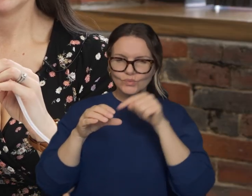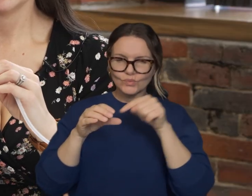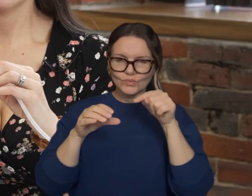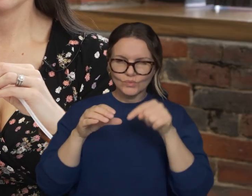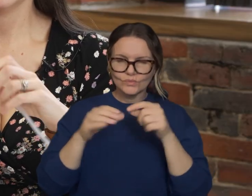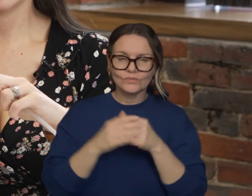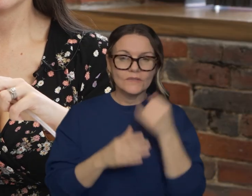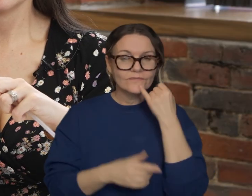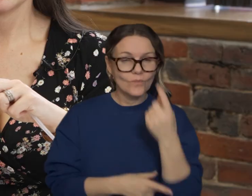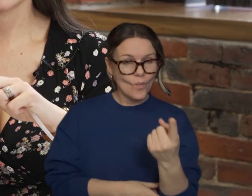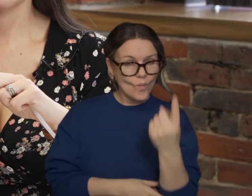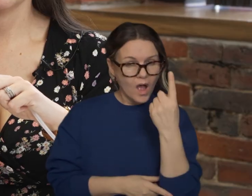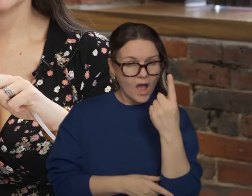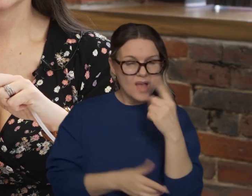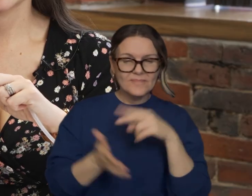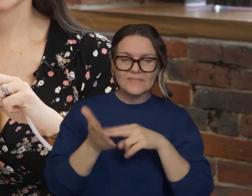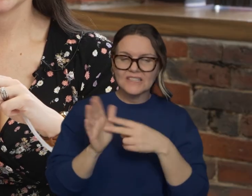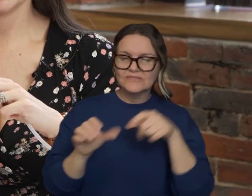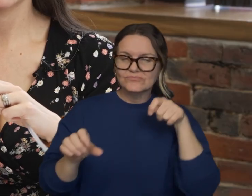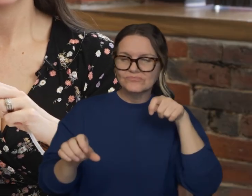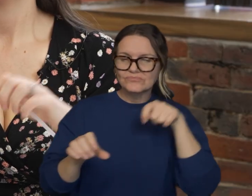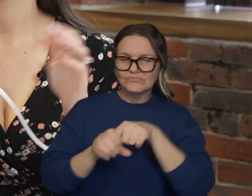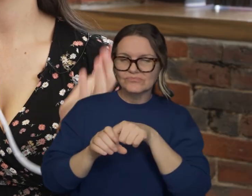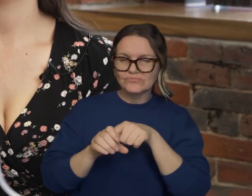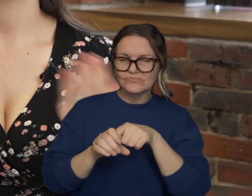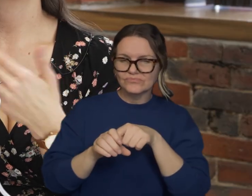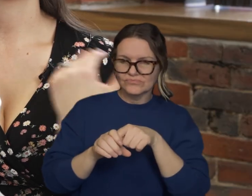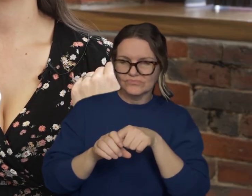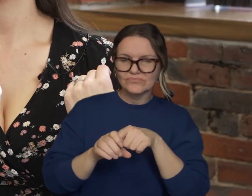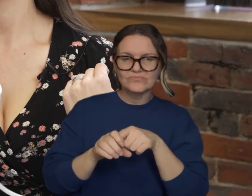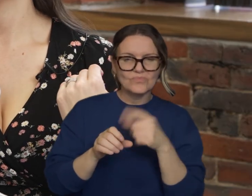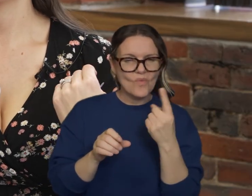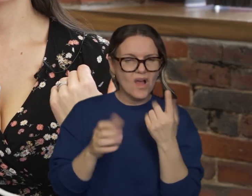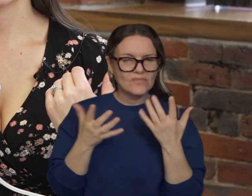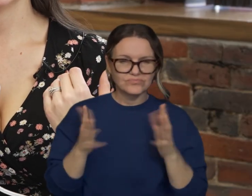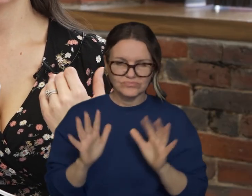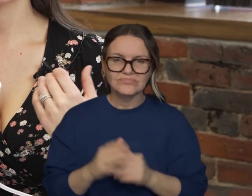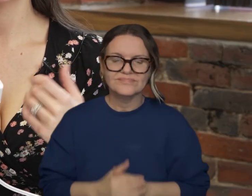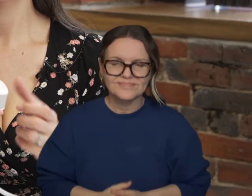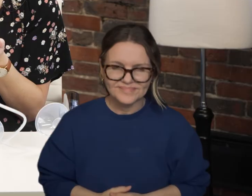and you only assemble one collection kit you can pump on whatever your preferred side is